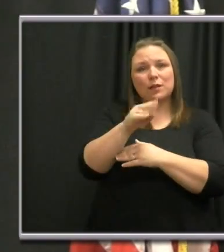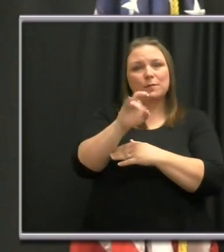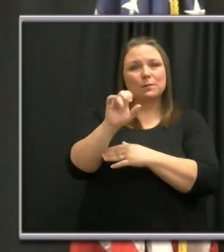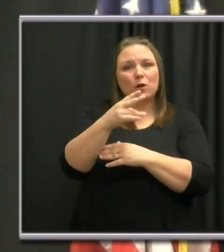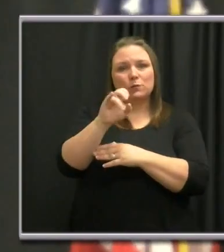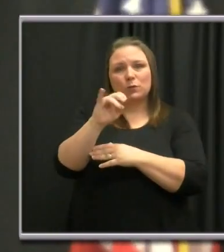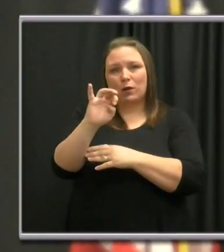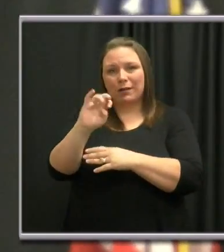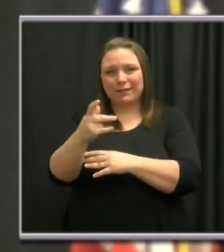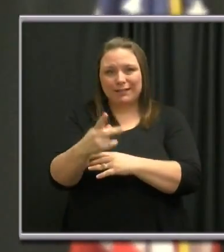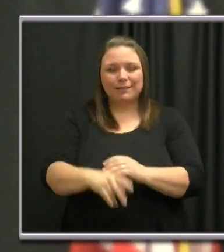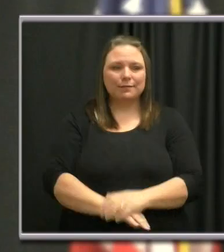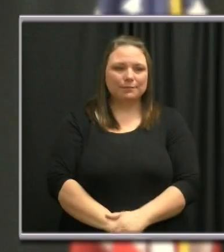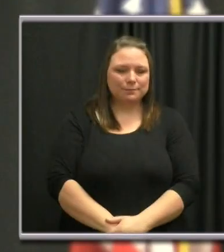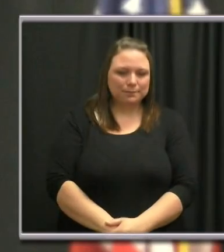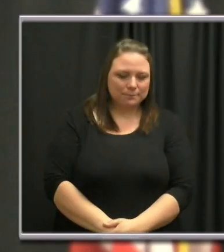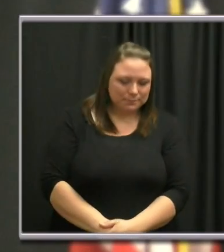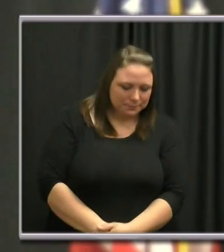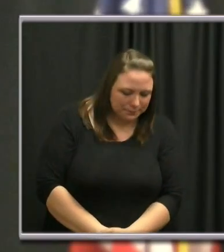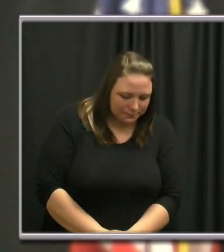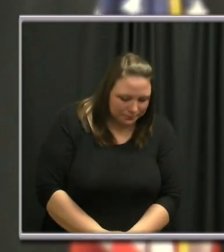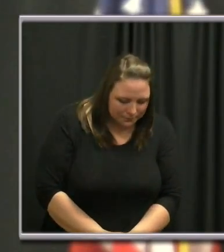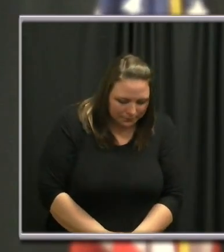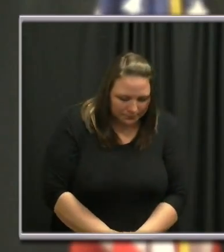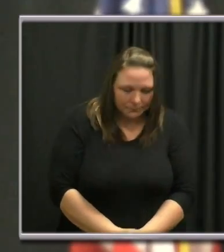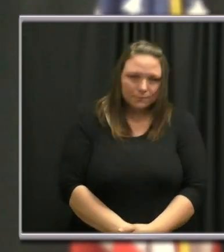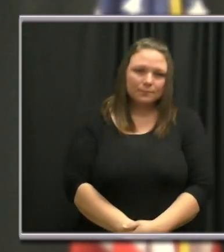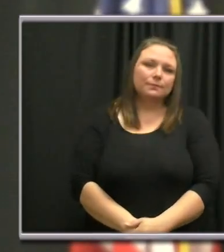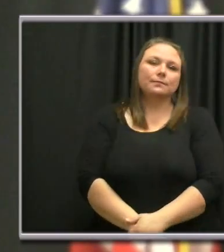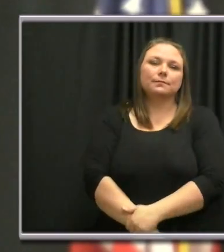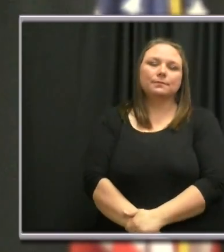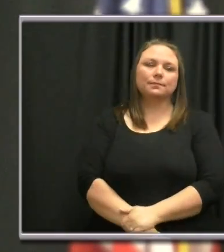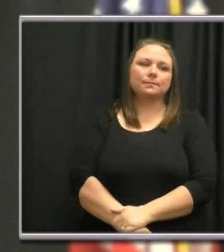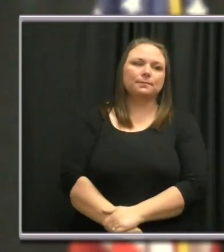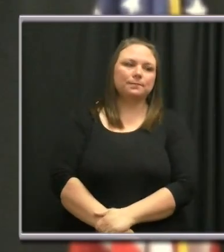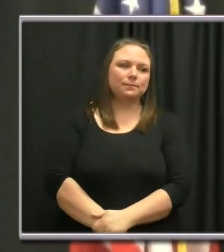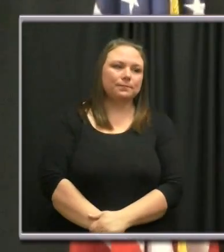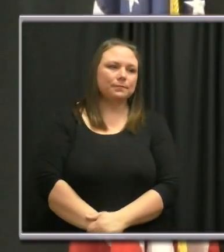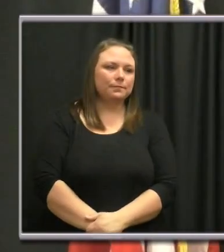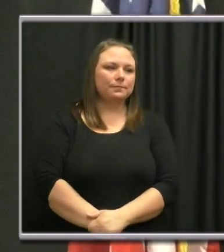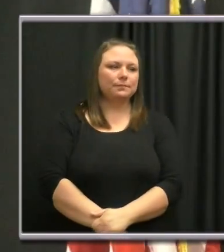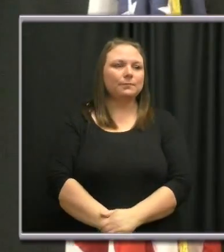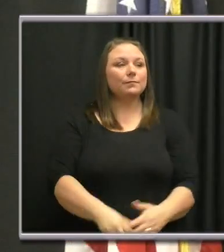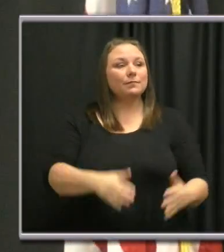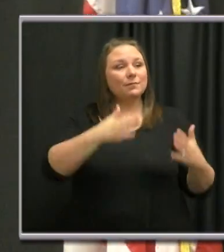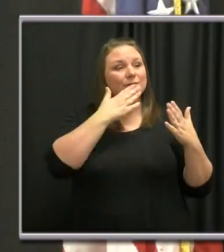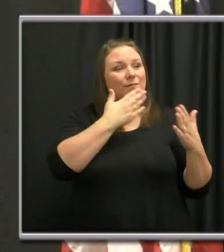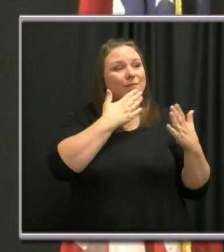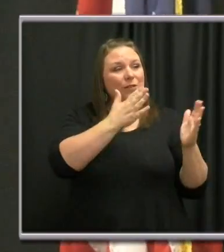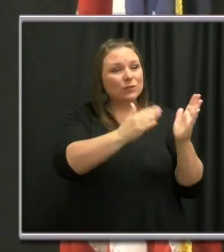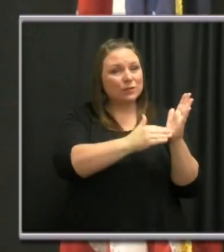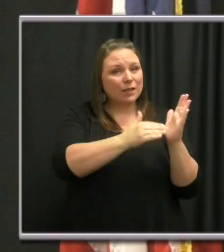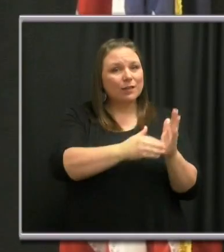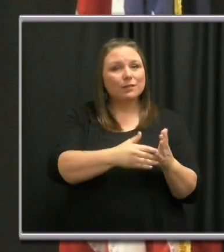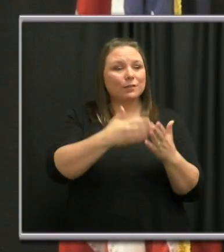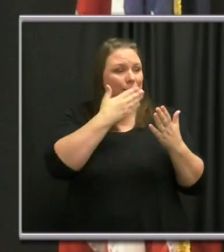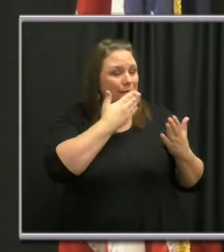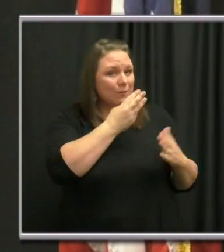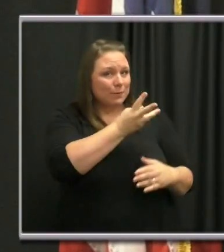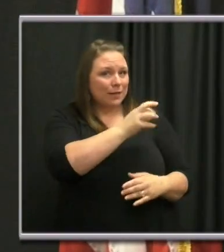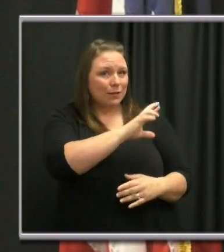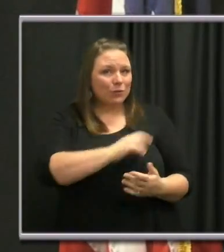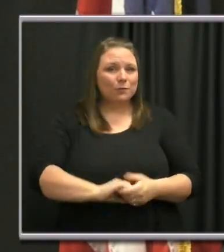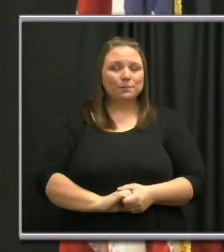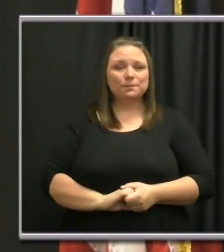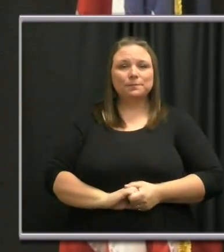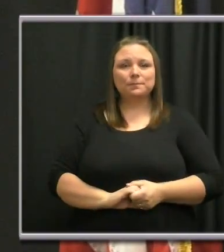REVEREND J. SPARKS FALLING